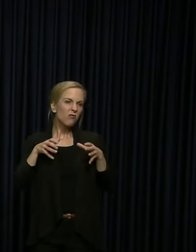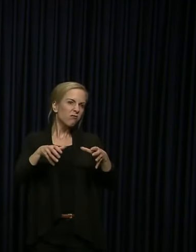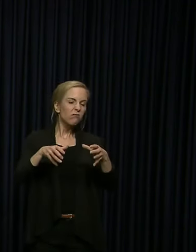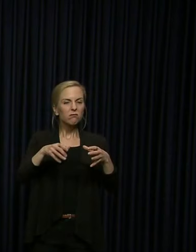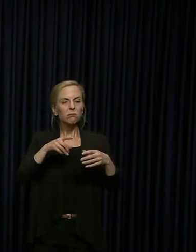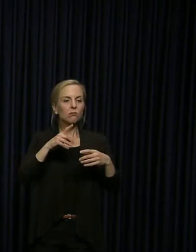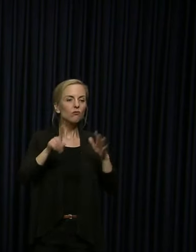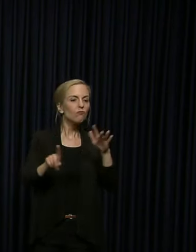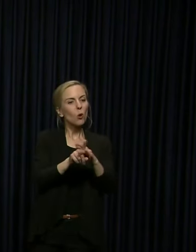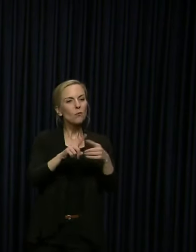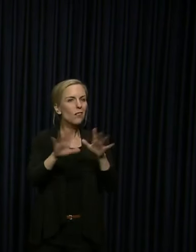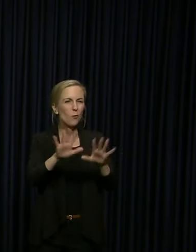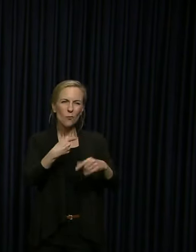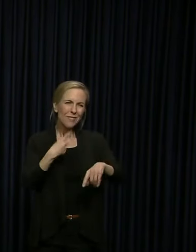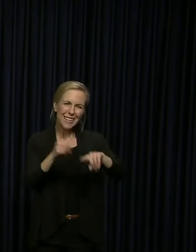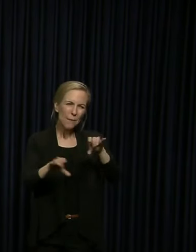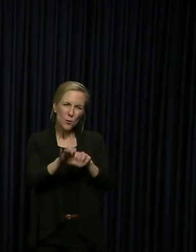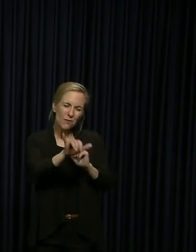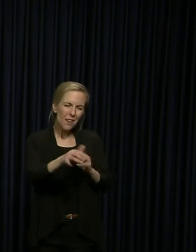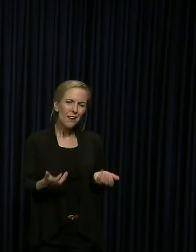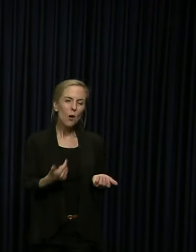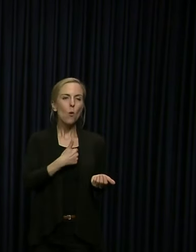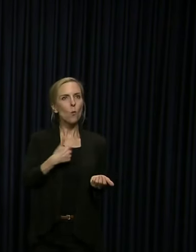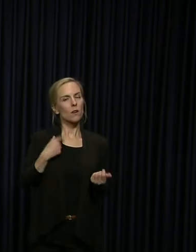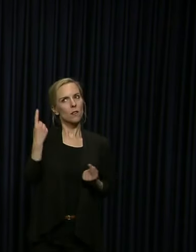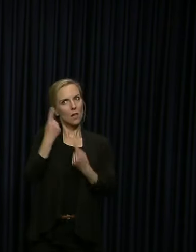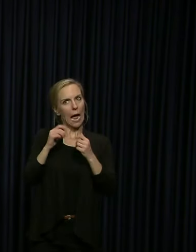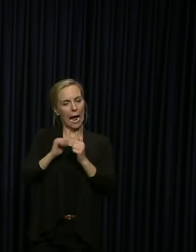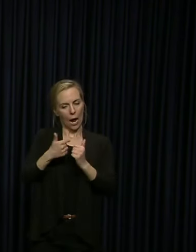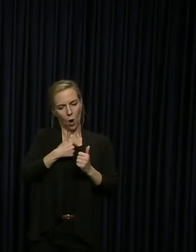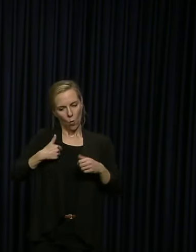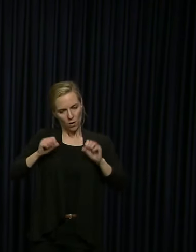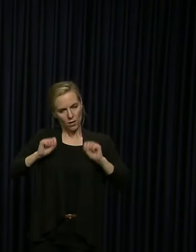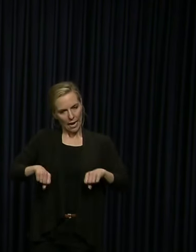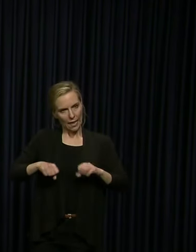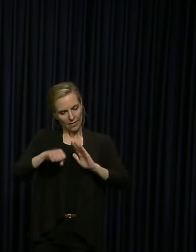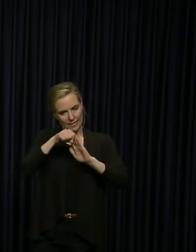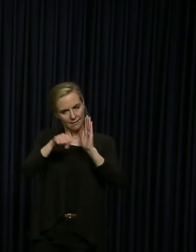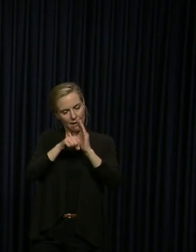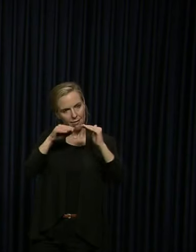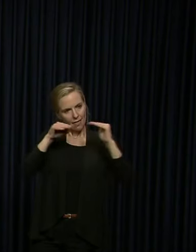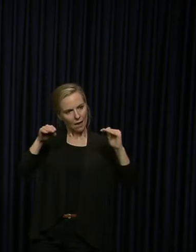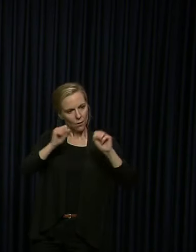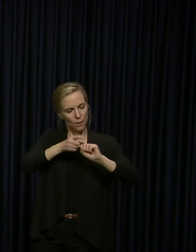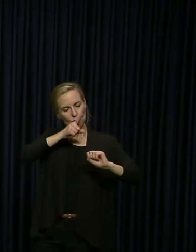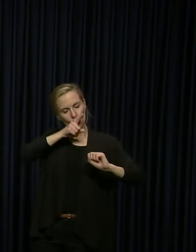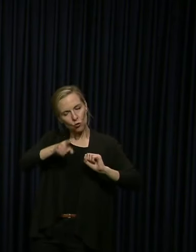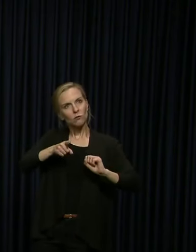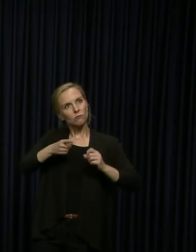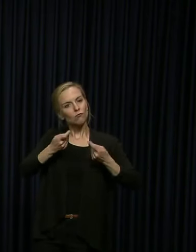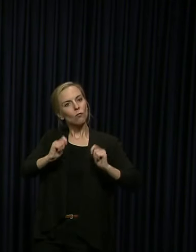THOSE MEALS WEREN'T GOING OUT TO THEIR KIDS, WE WOULD HAVE EVEN